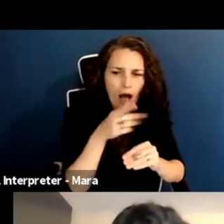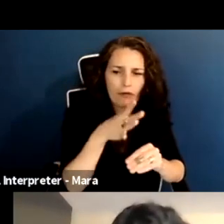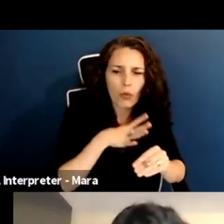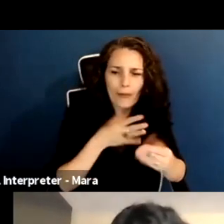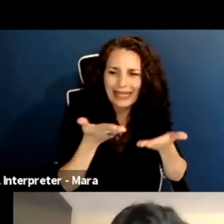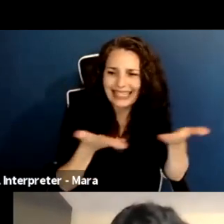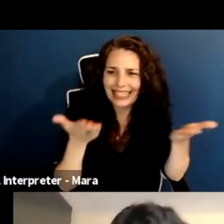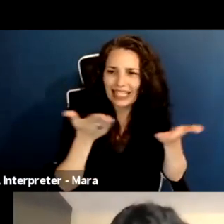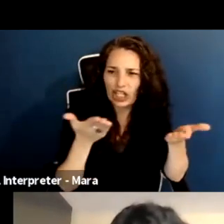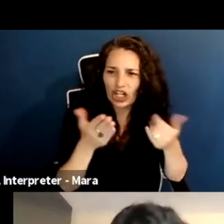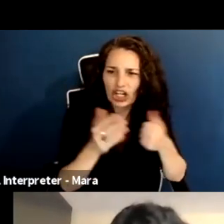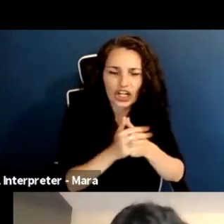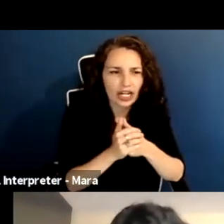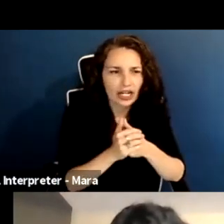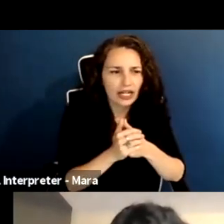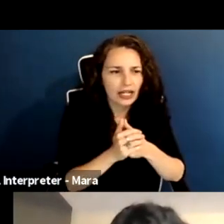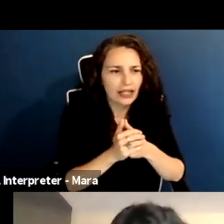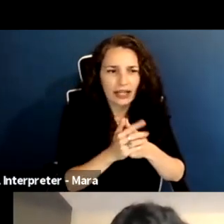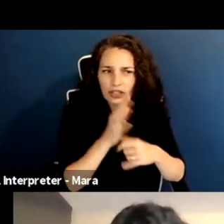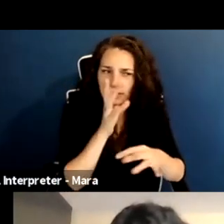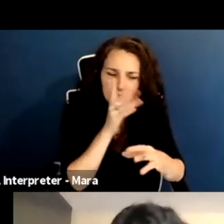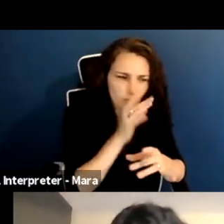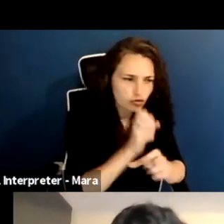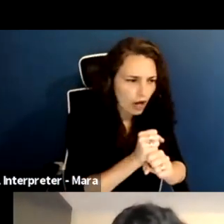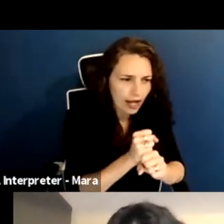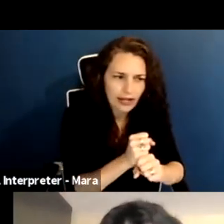pulled and drawn and felt a purpose and a meaning